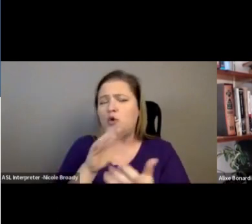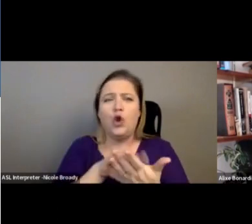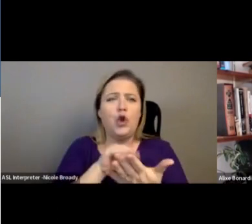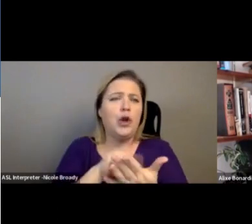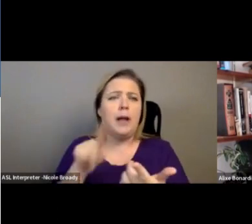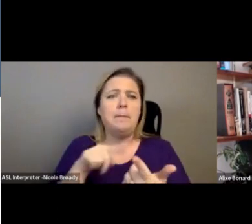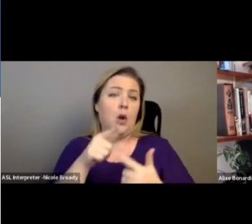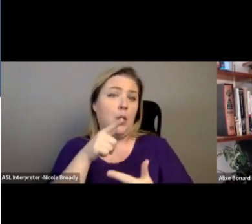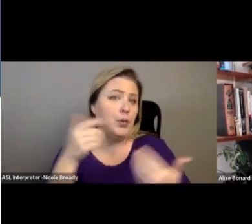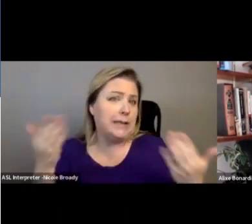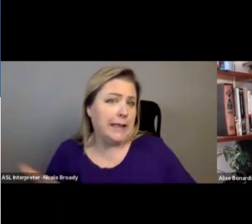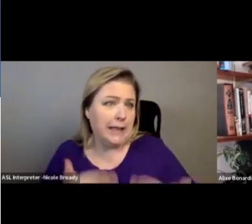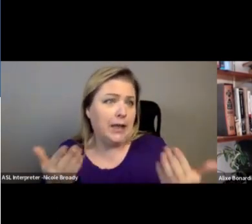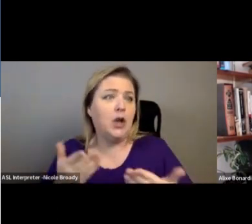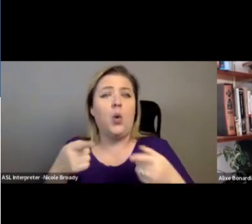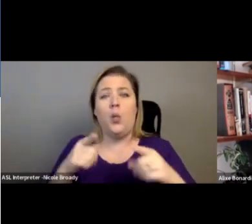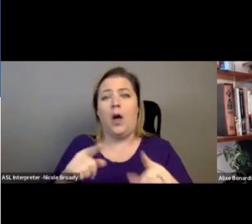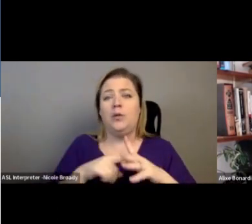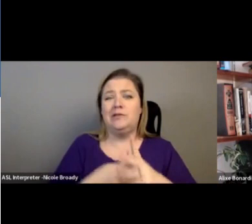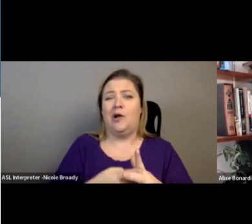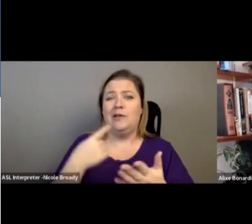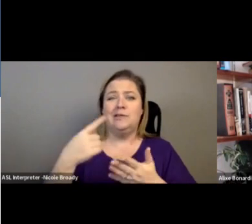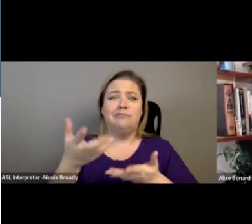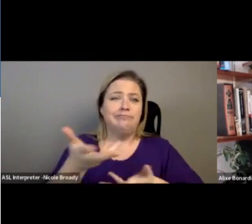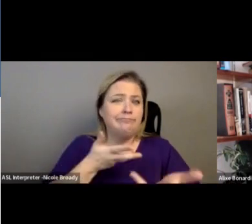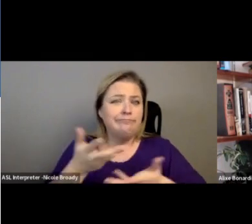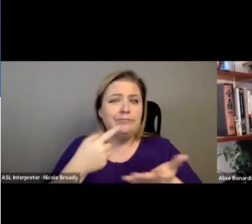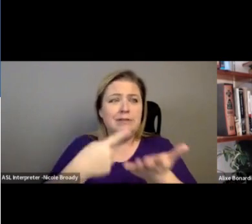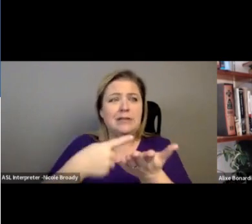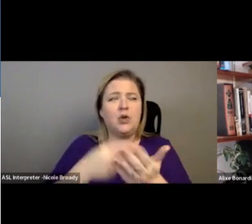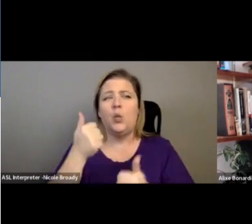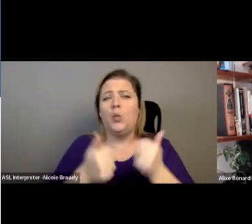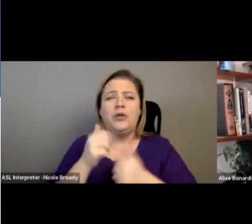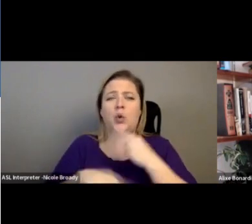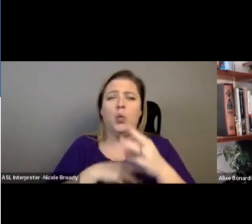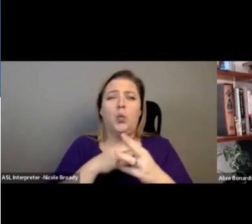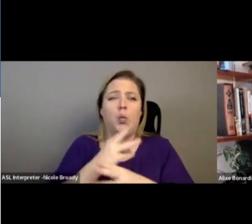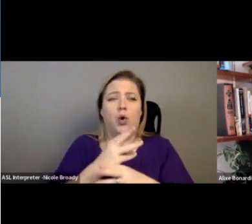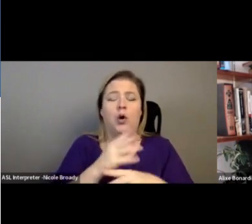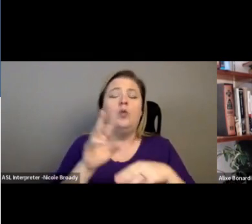who's here as we start this conversation. So in what role do you self identify the poll has